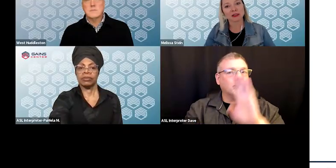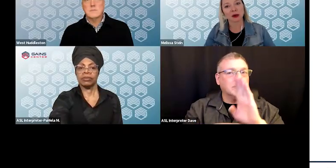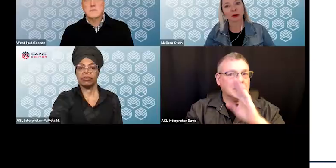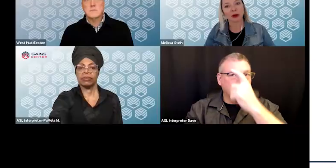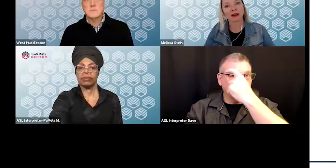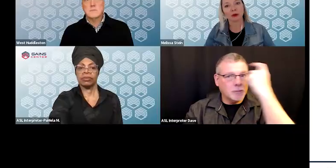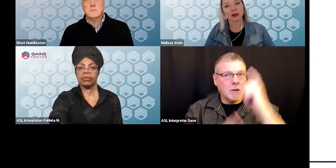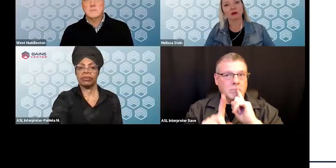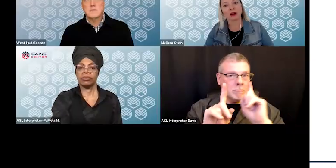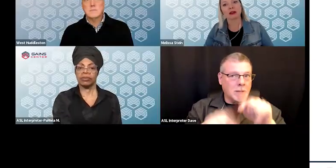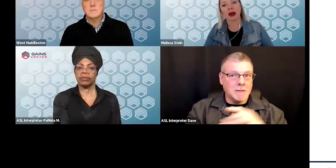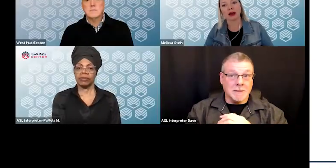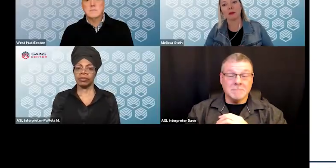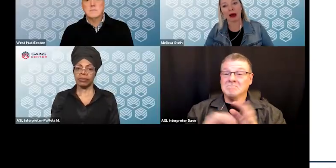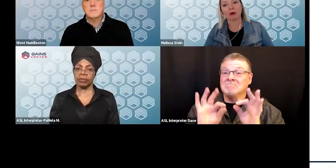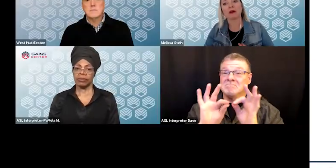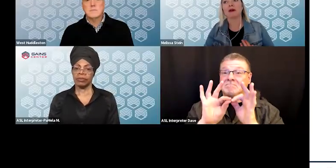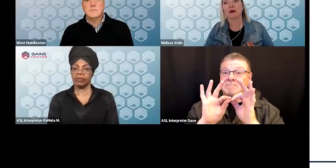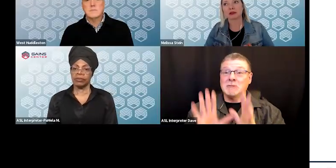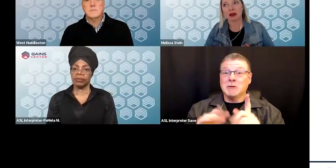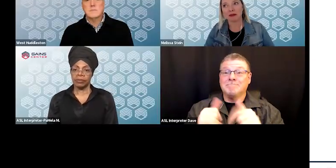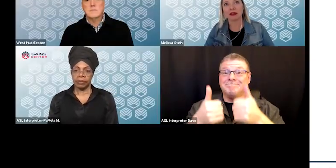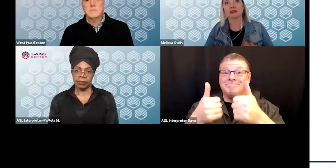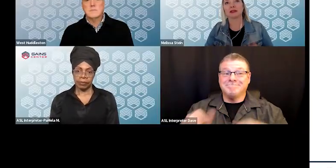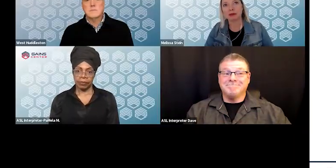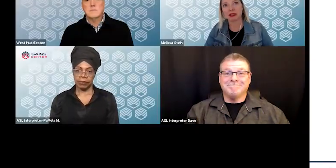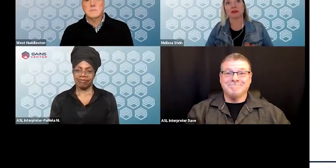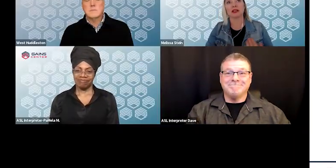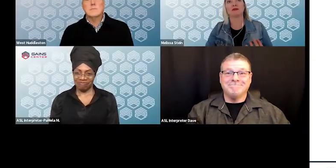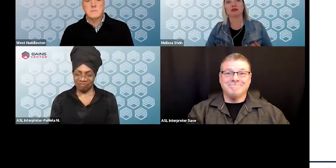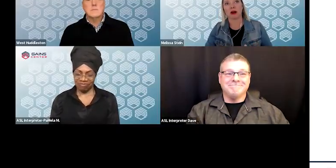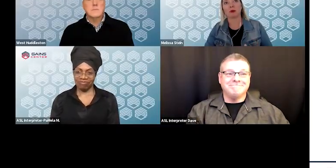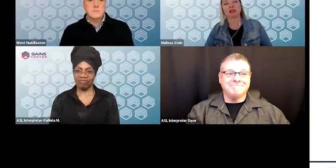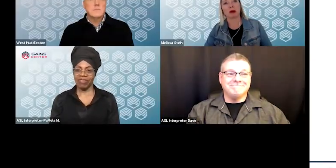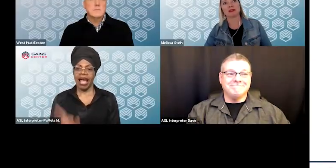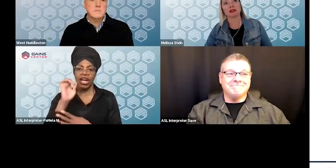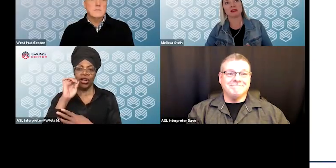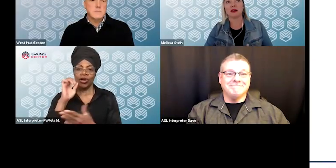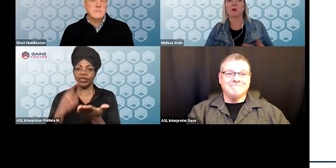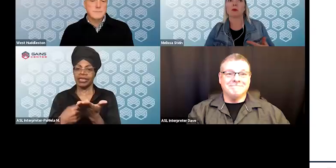And so I know that you talked a lot about evidence, symptoms of trauma responses.